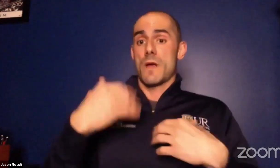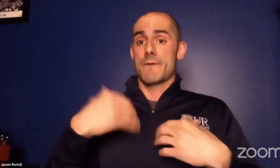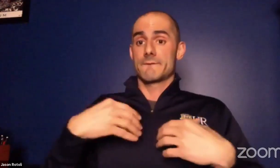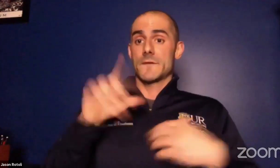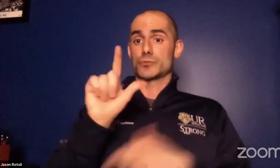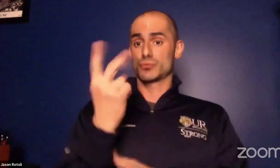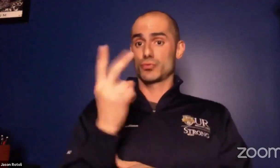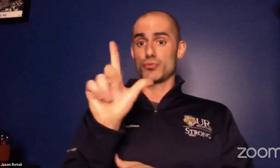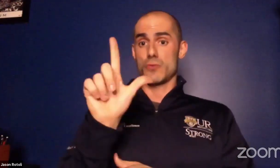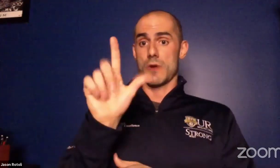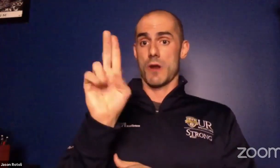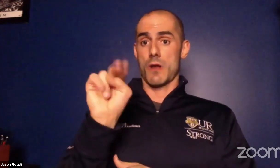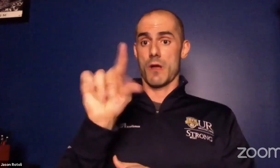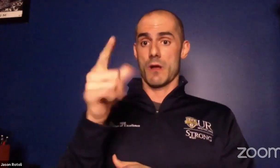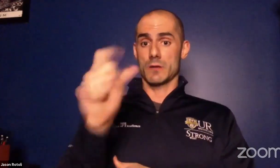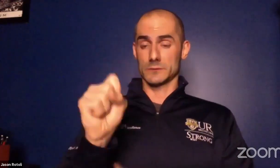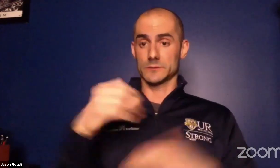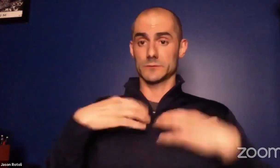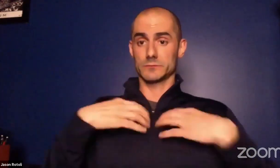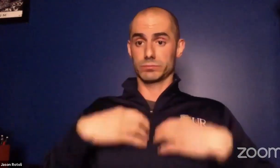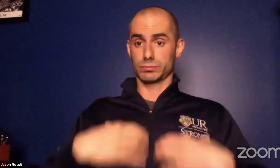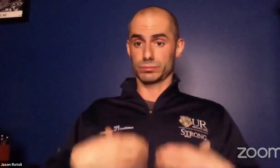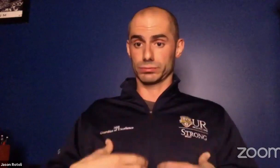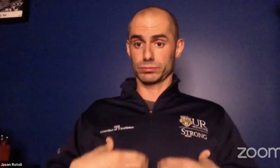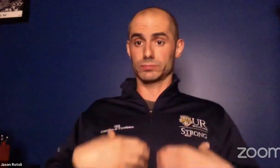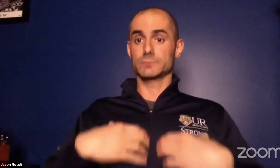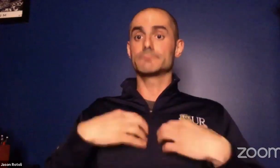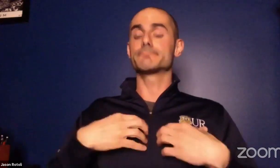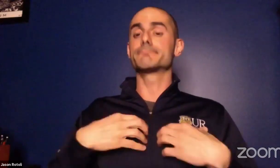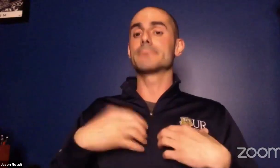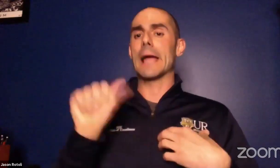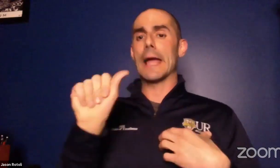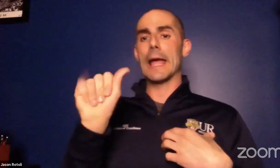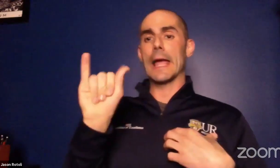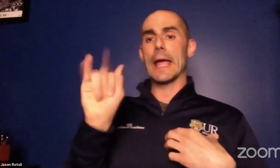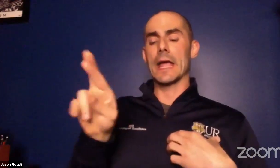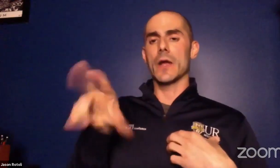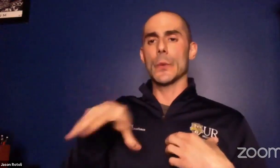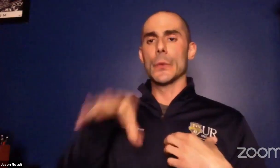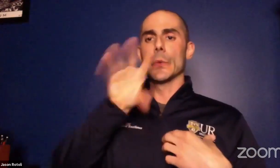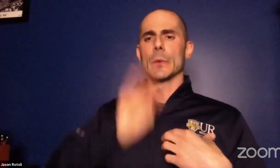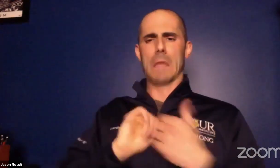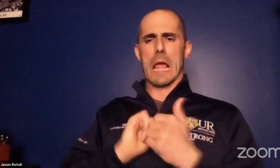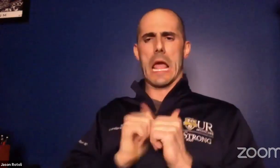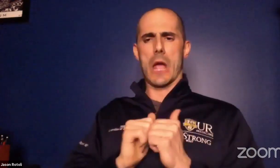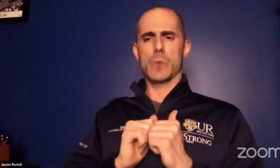Remember before I gave a list of the most common reasons a person shows up is for chest pain.